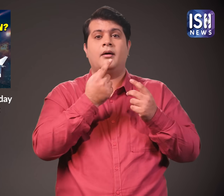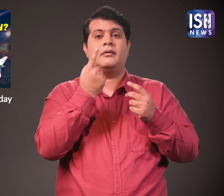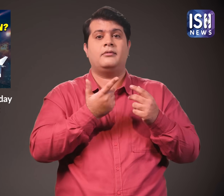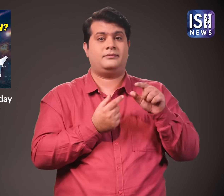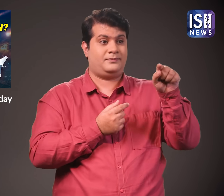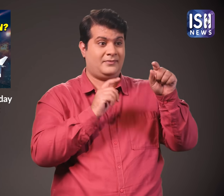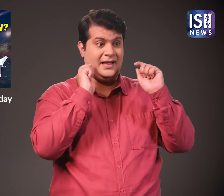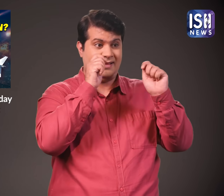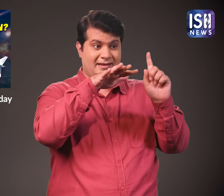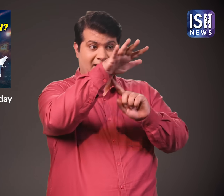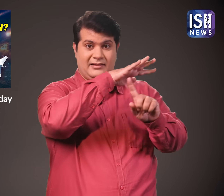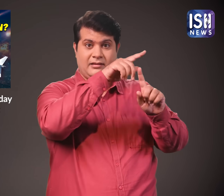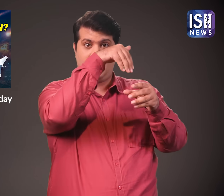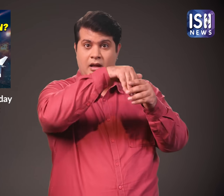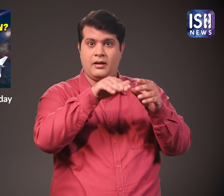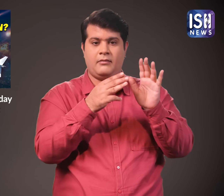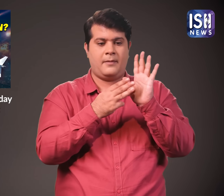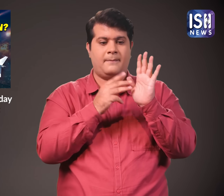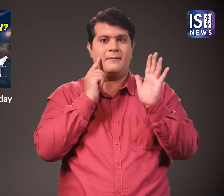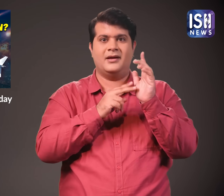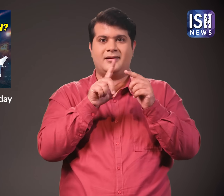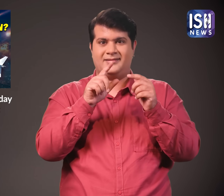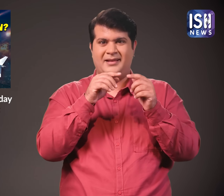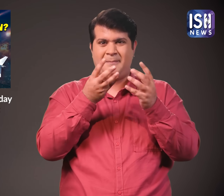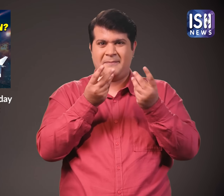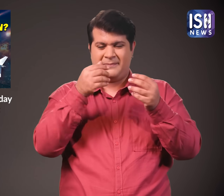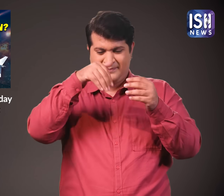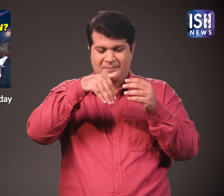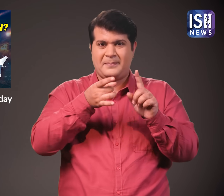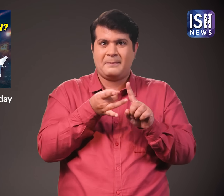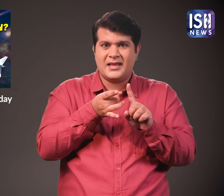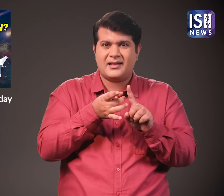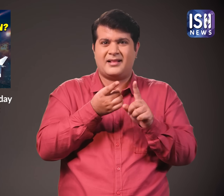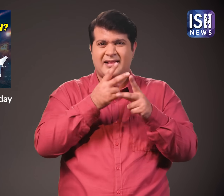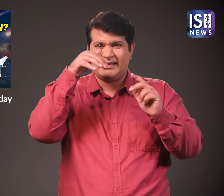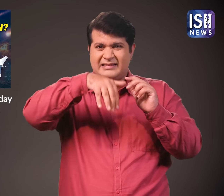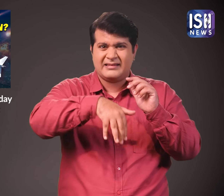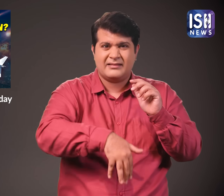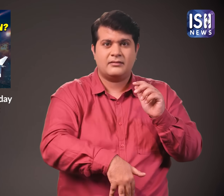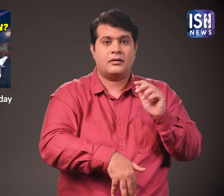Greenland has rare earth minerals and iron.